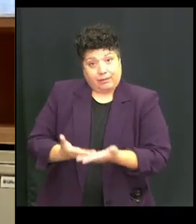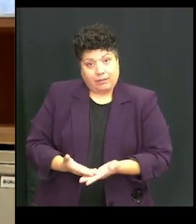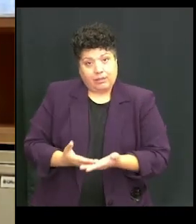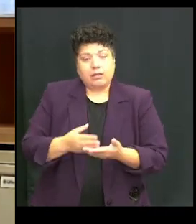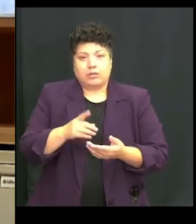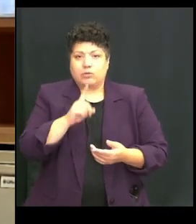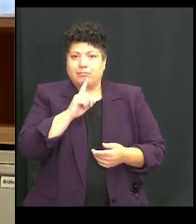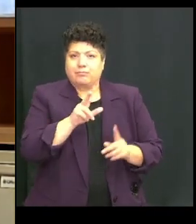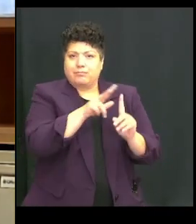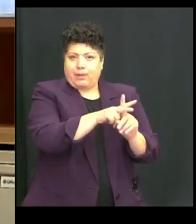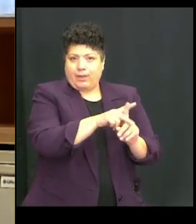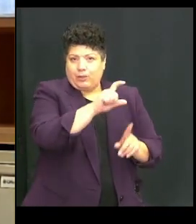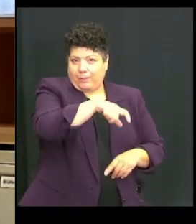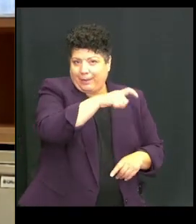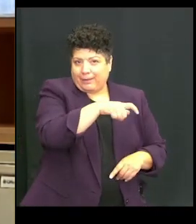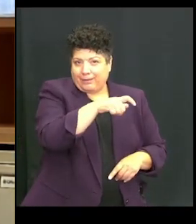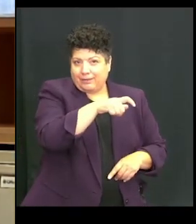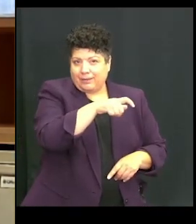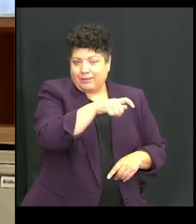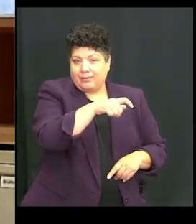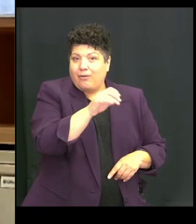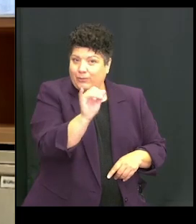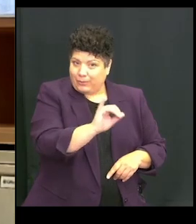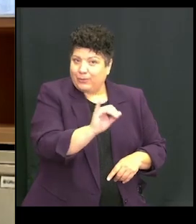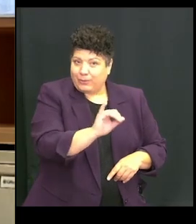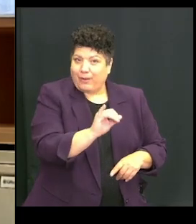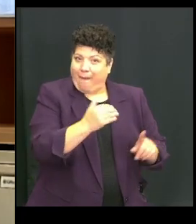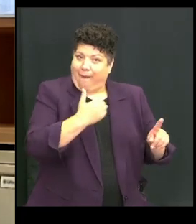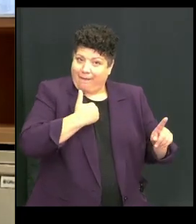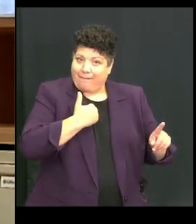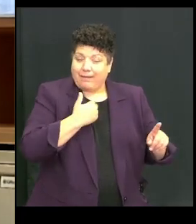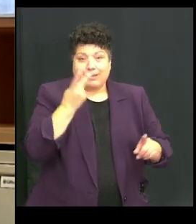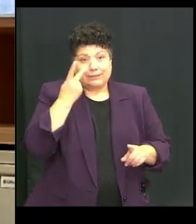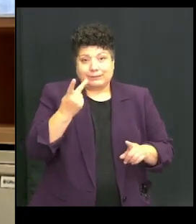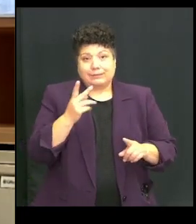And so we see that that distinction between the Liberals and the NDP on the one side,